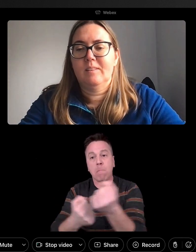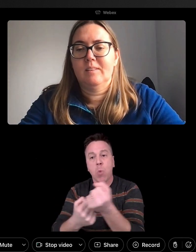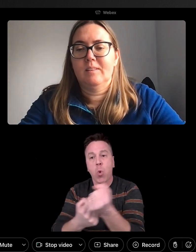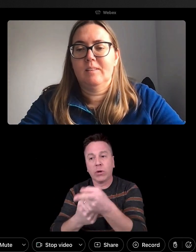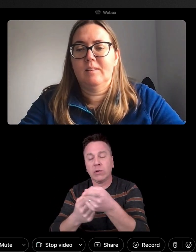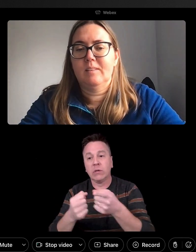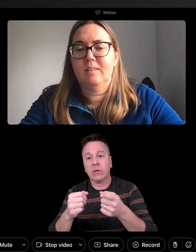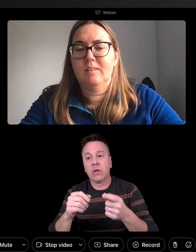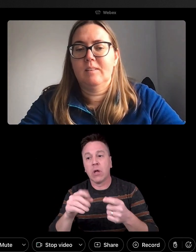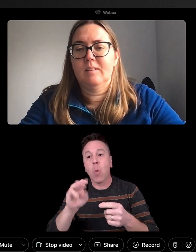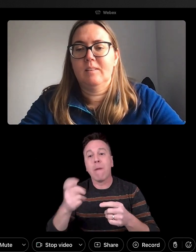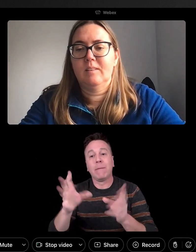a Webex meeting?